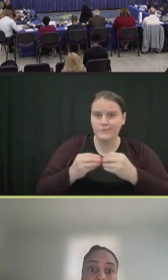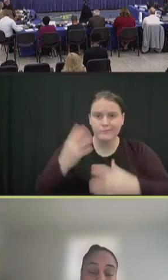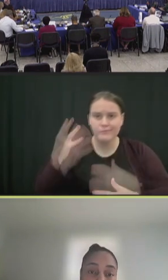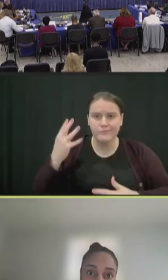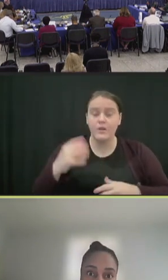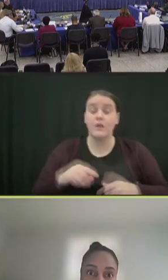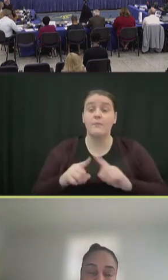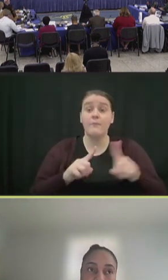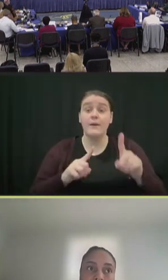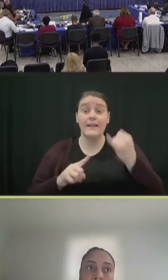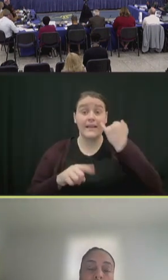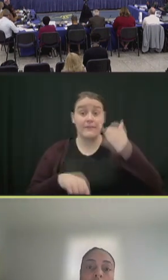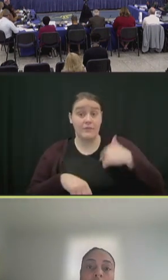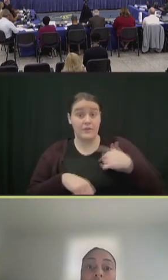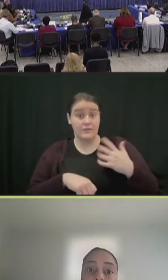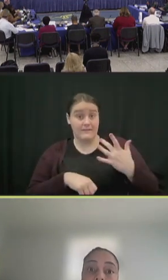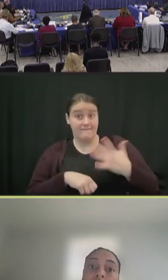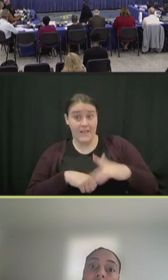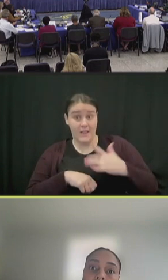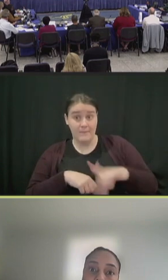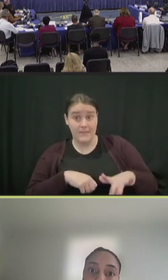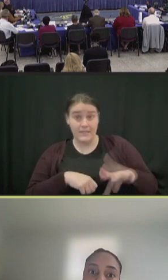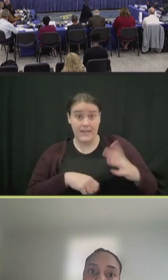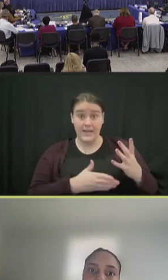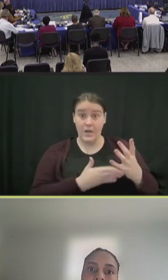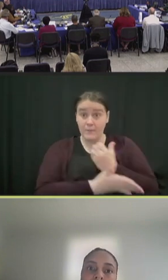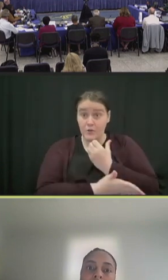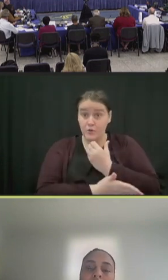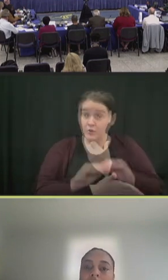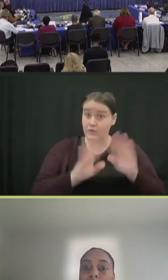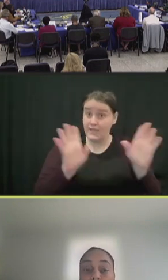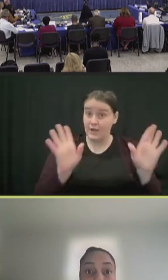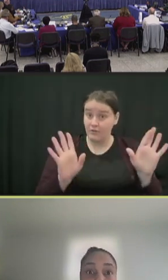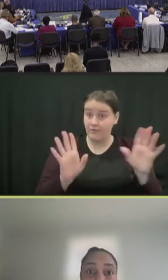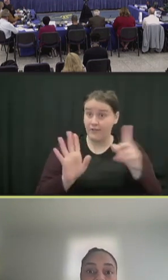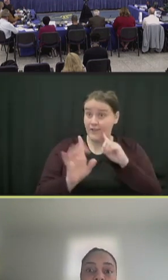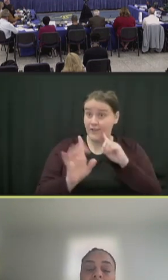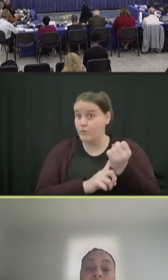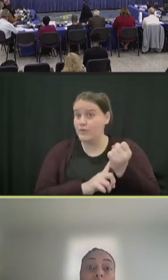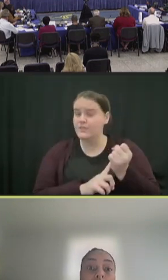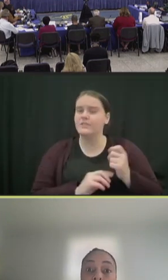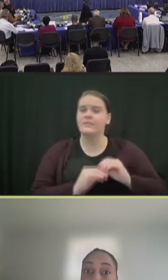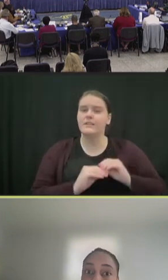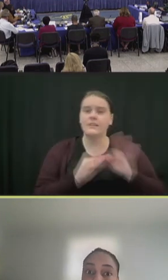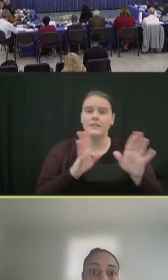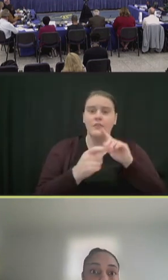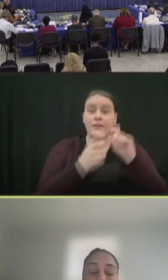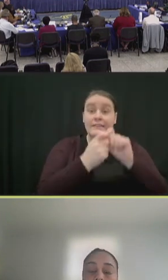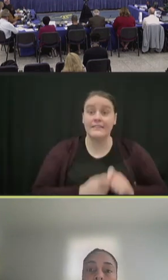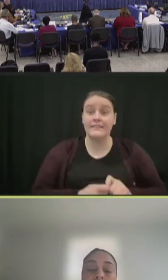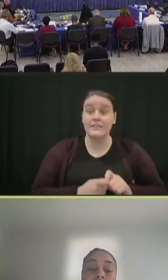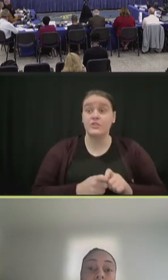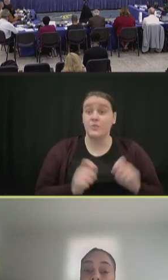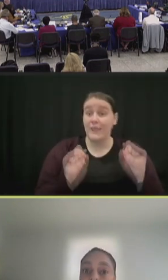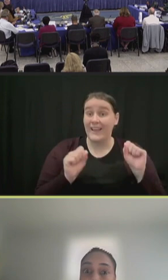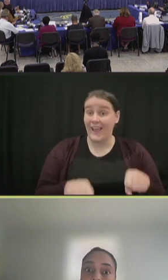estate and an opportunity to clarify the nuances, we can and we direct people to the latest and